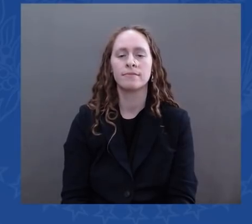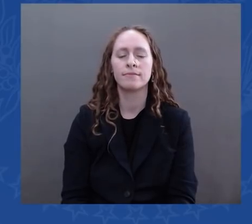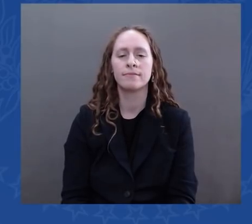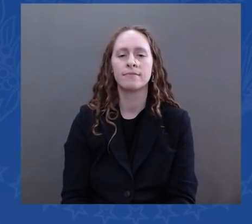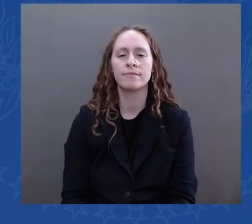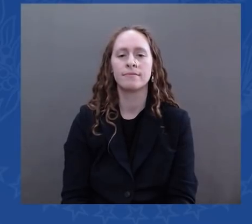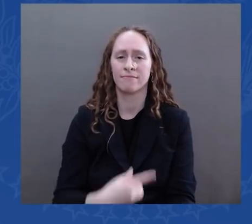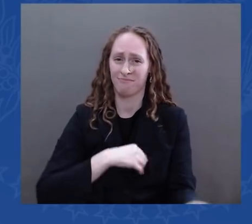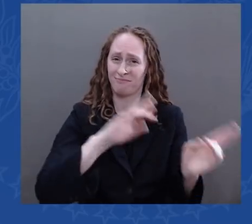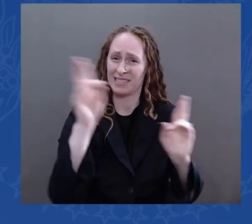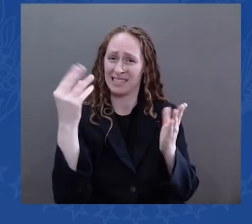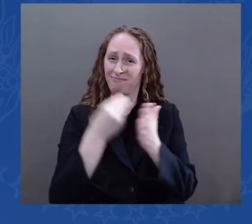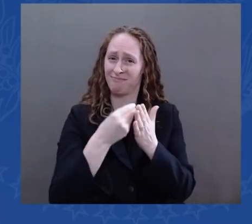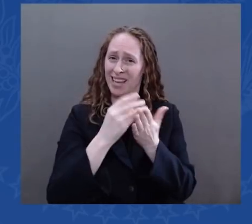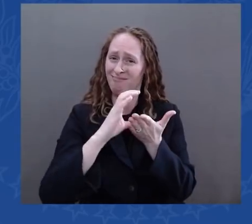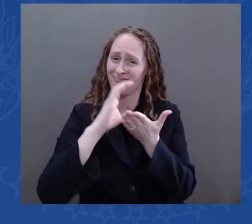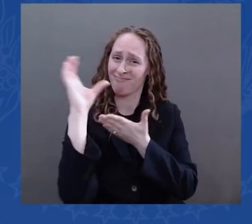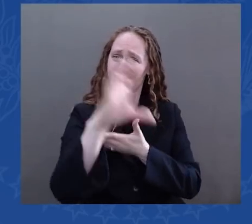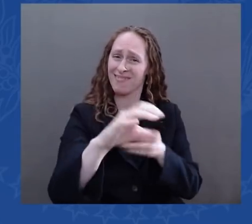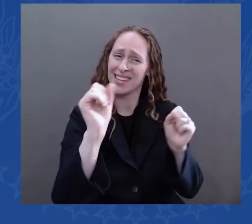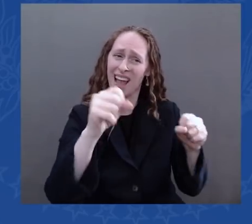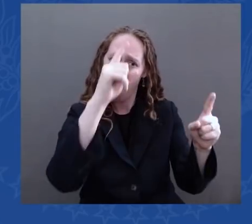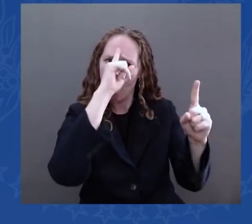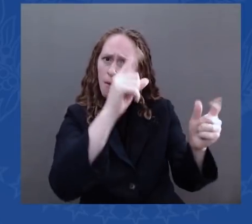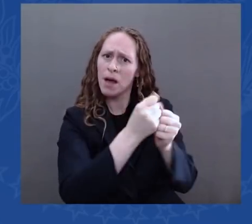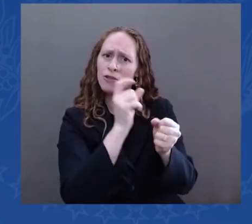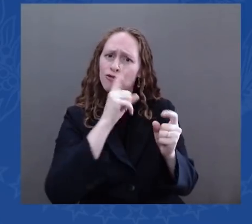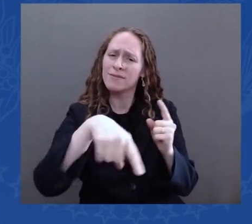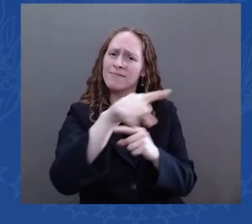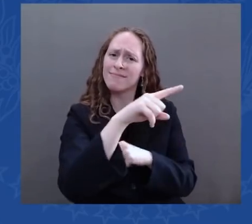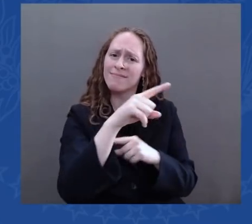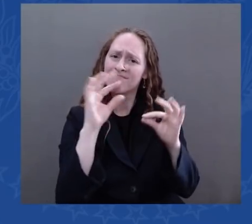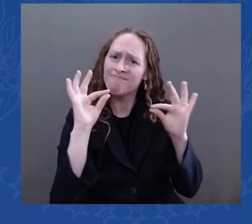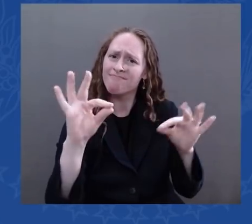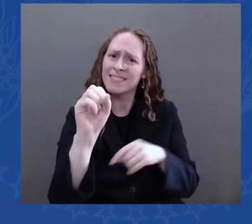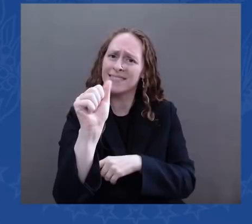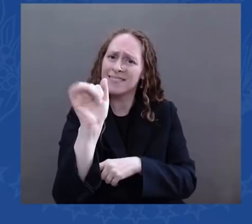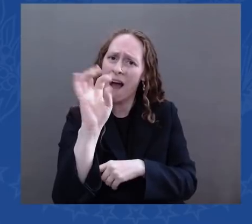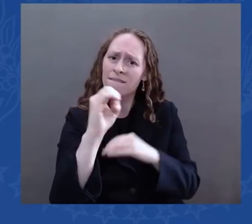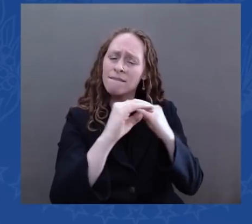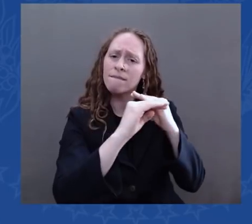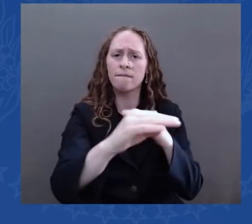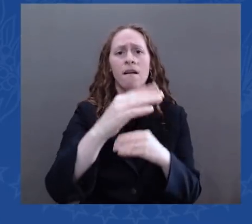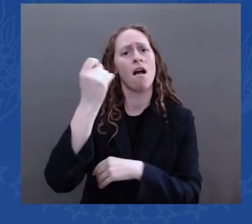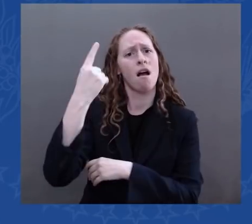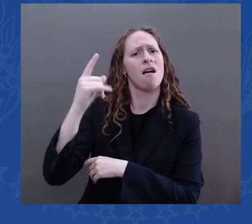best-trained, best-equipped military in the world. This budget also provides additional funding